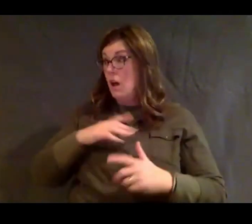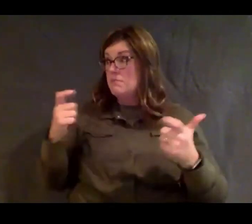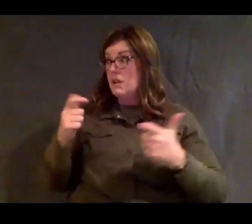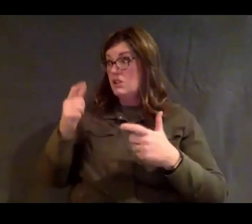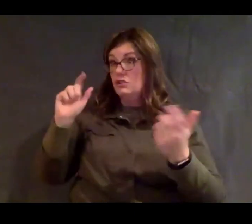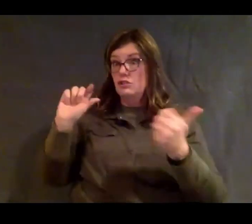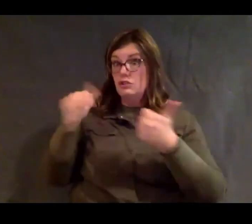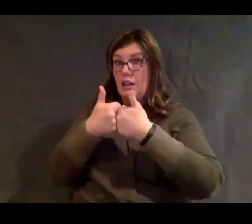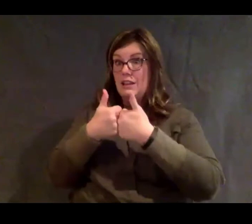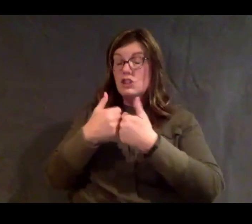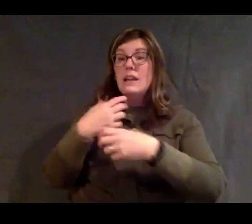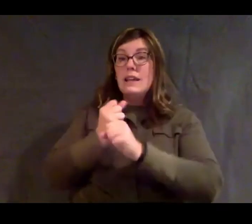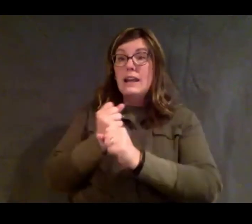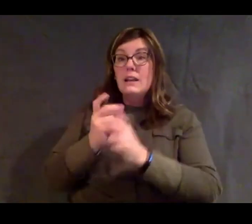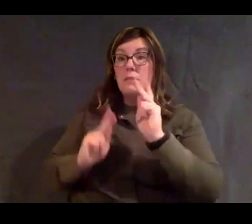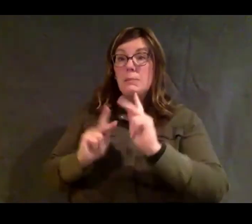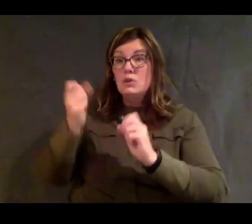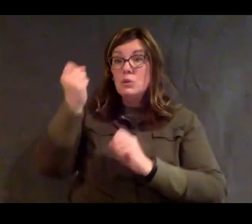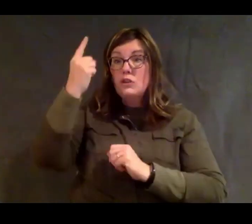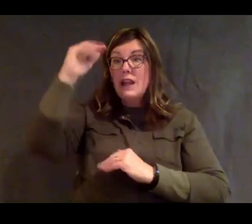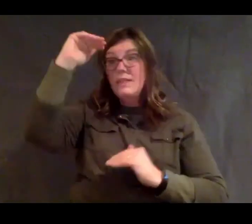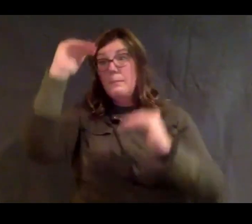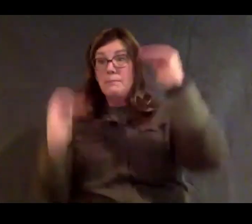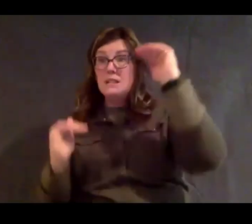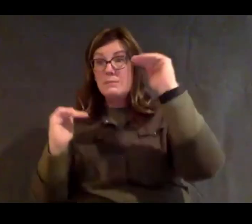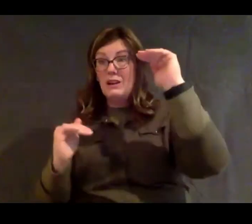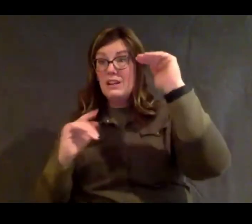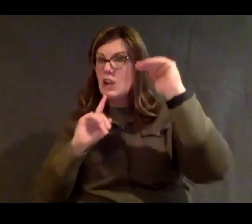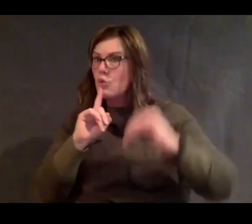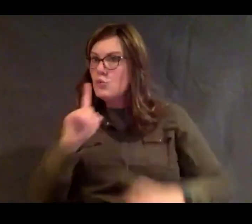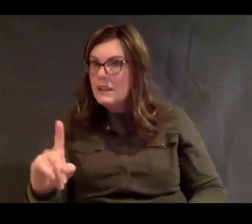that the disparities that we talk about are real and that they actually exist and that